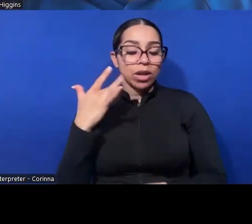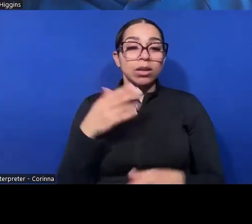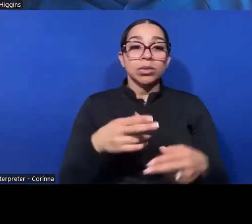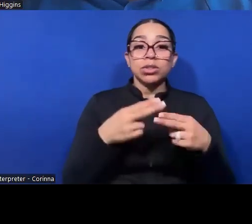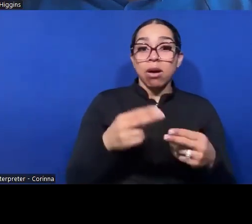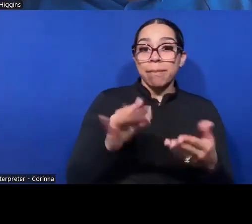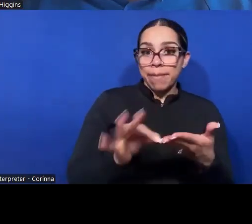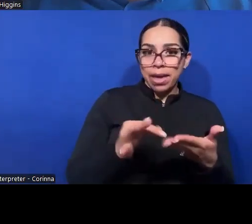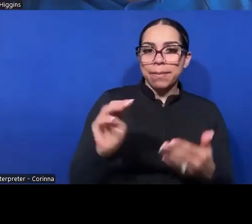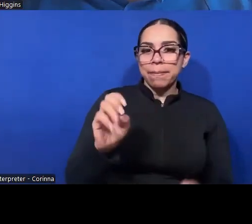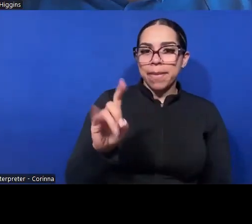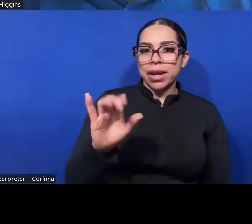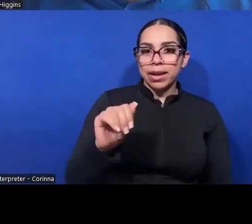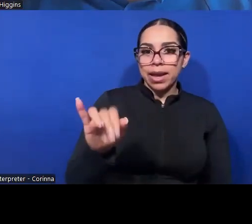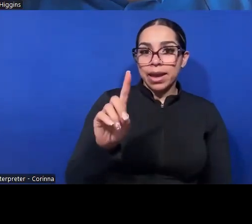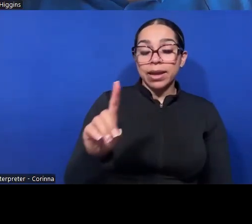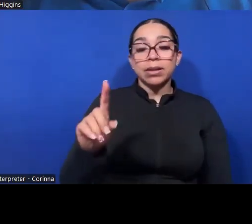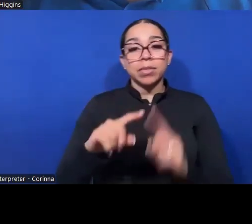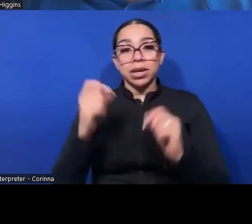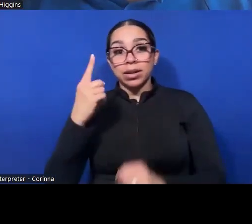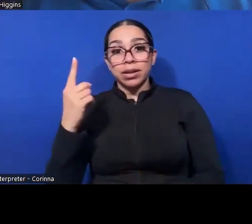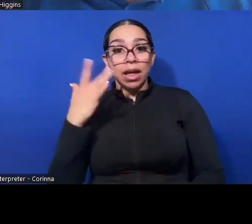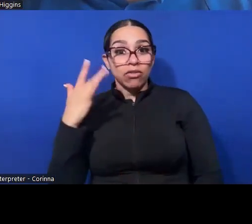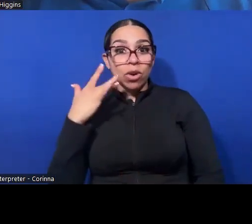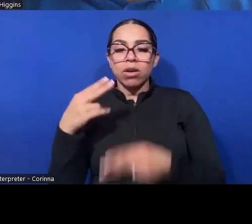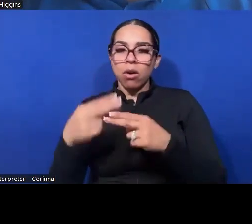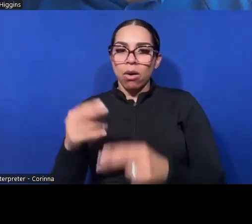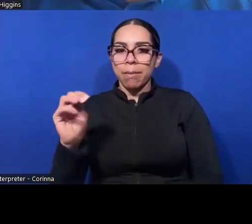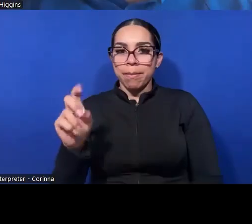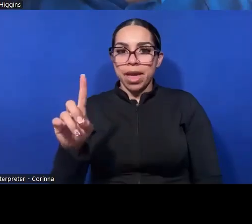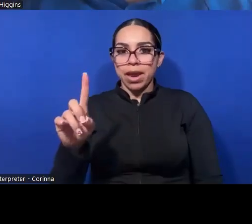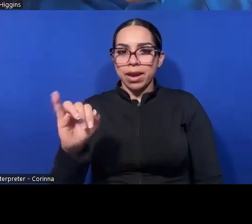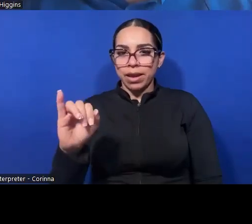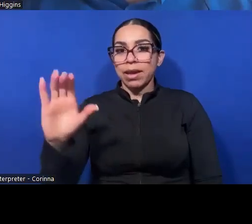In California, it's specifically called Medi-Cal. So those terms can be used interchangeably.